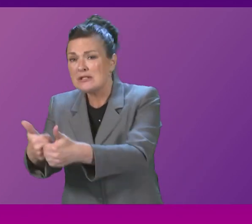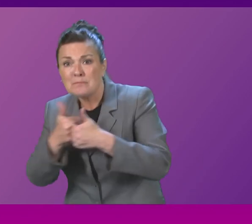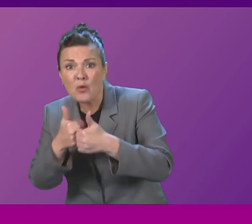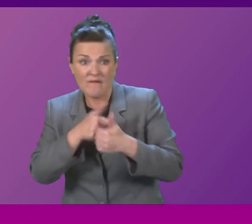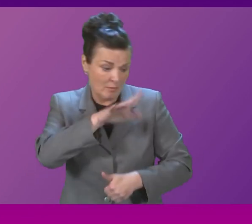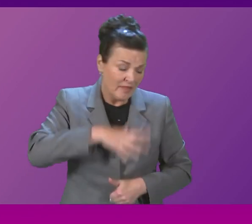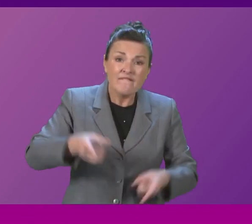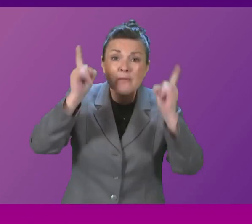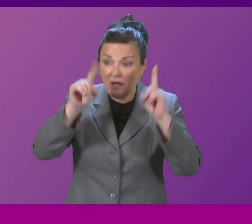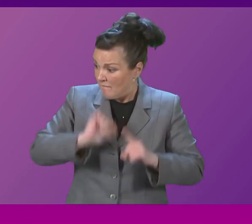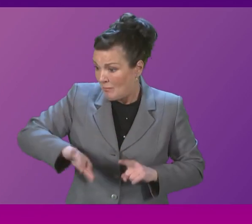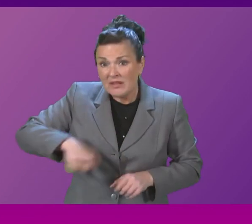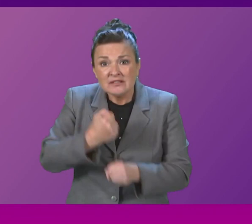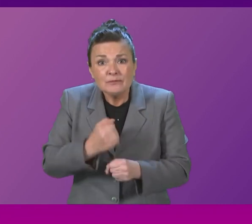First Minister and the Government.